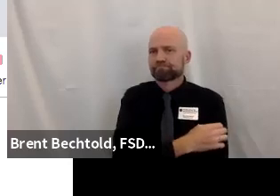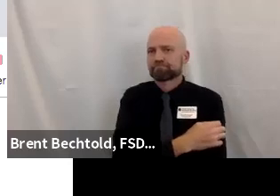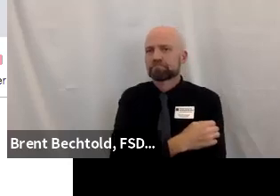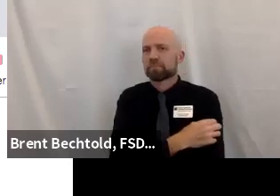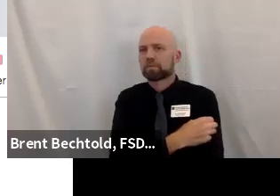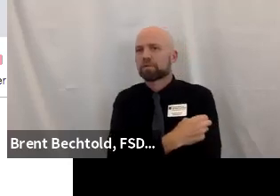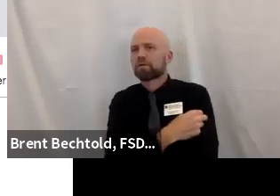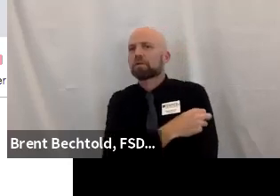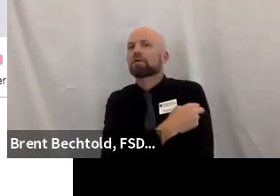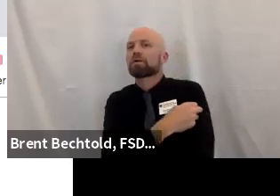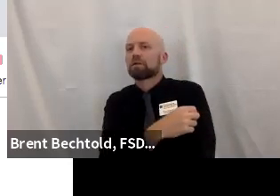are made accessible to you.